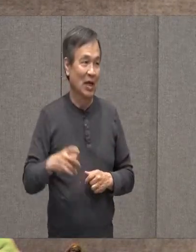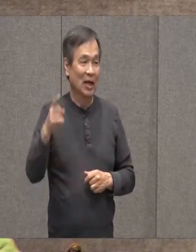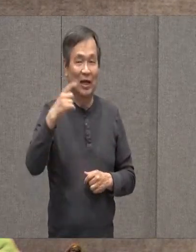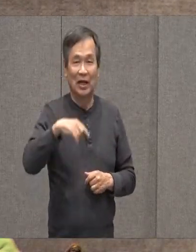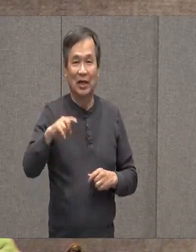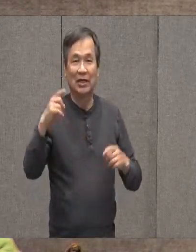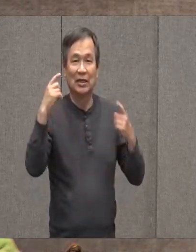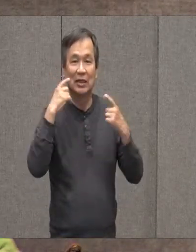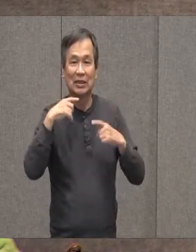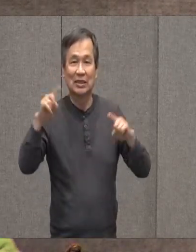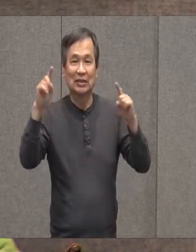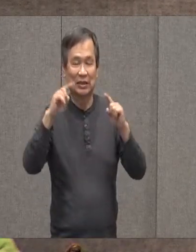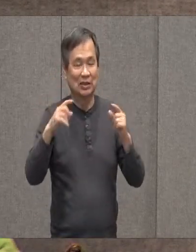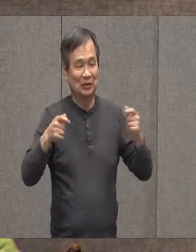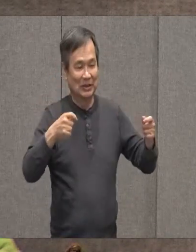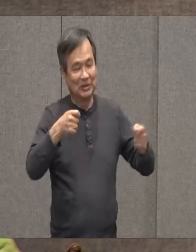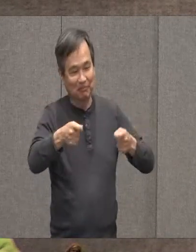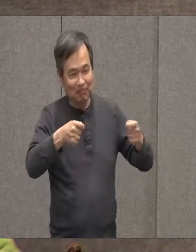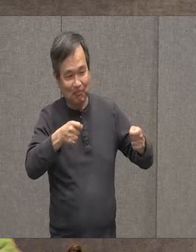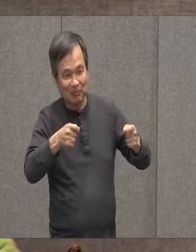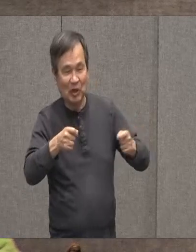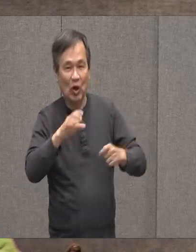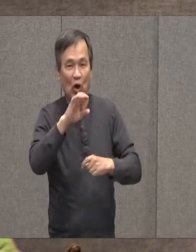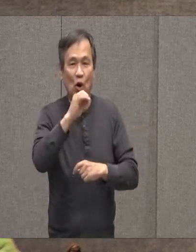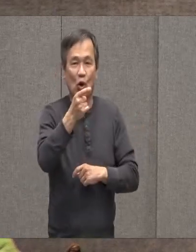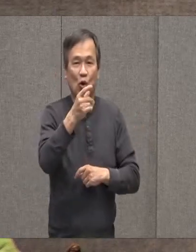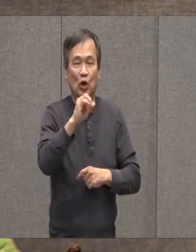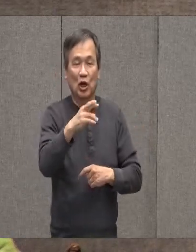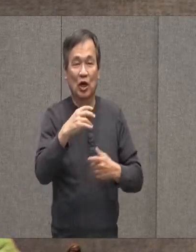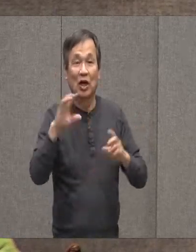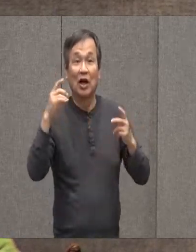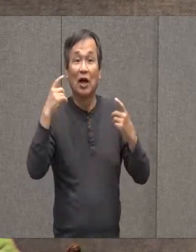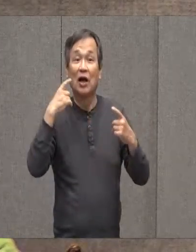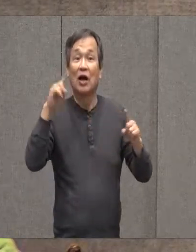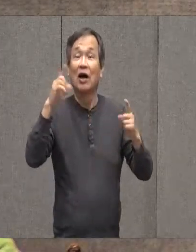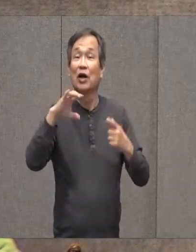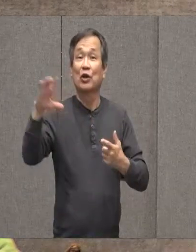at taming the ogre and so we've made a million dollars.